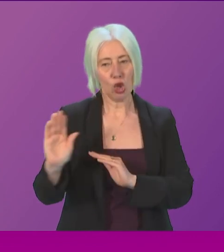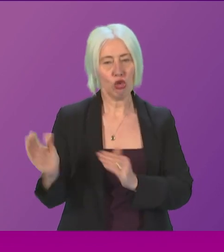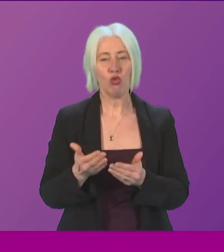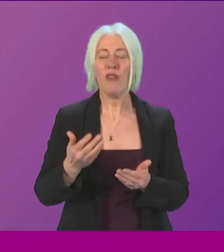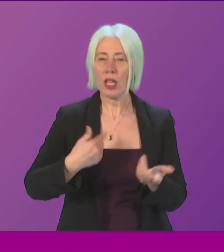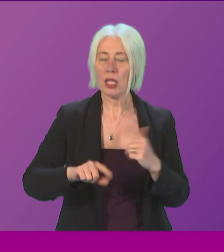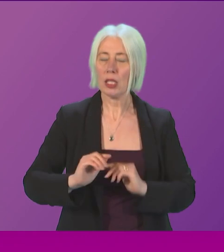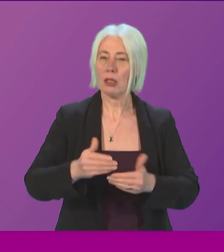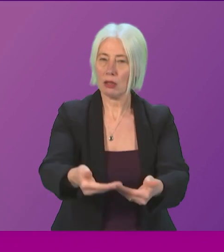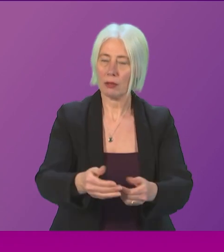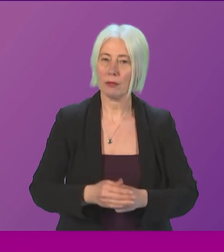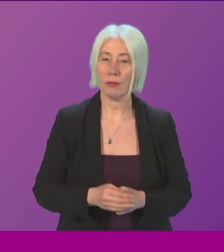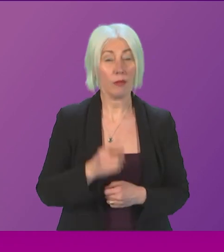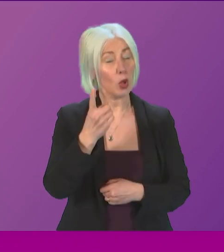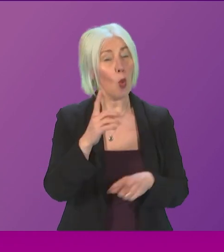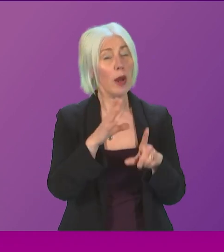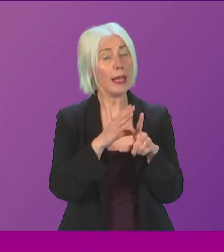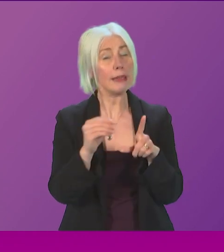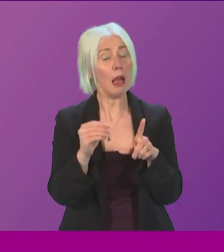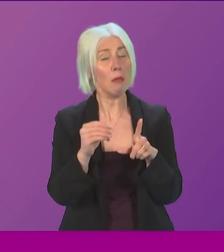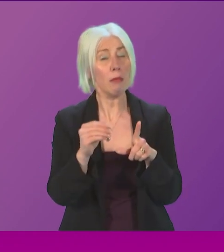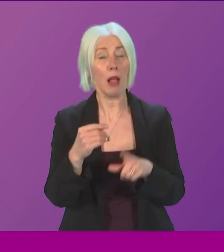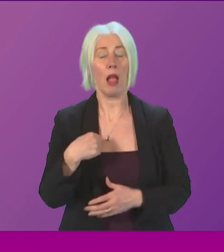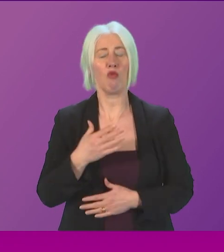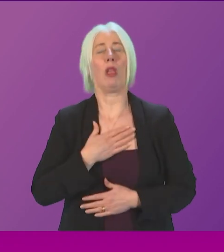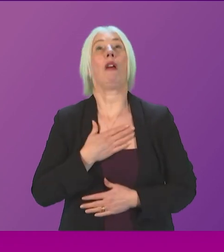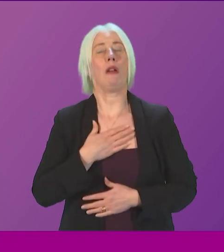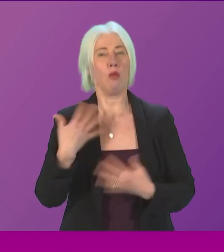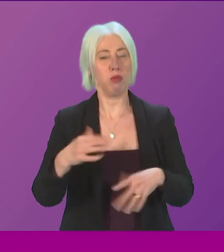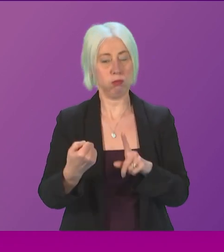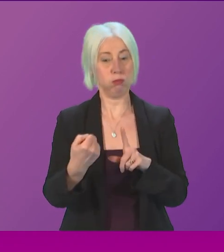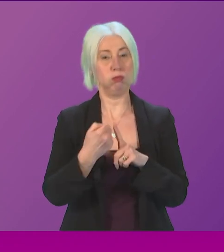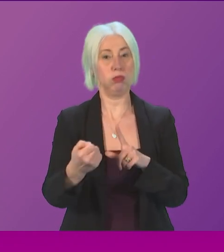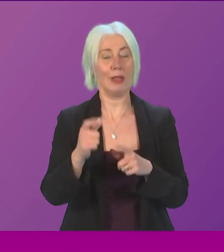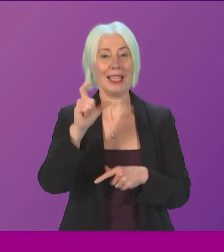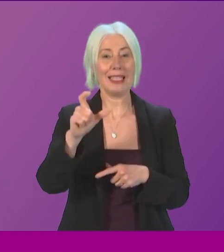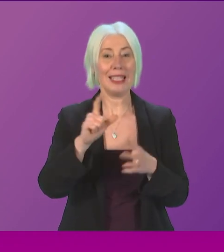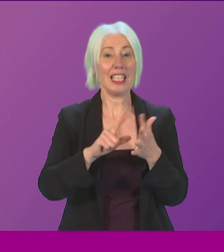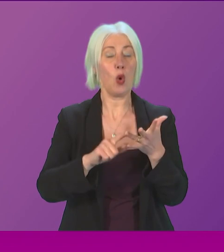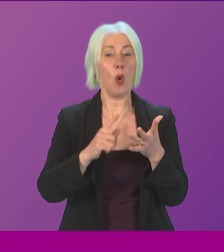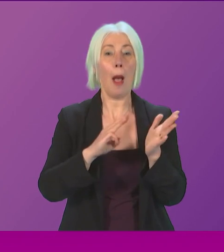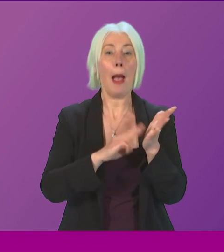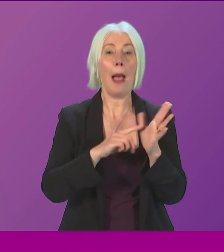To give one example of that, I was struck when I spoke to the chief executive of Maggie’s.